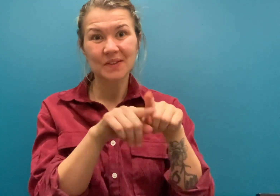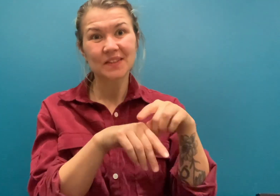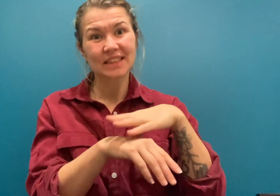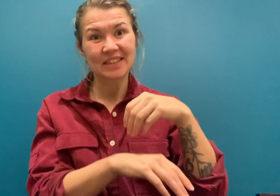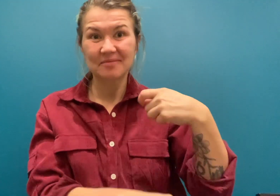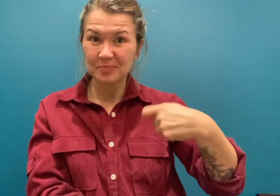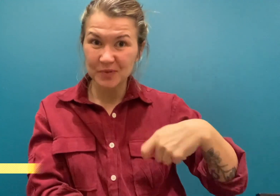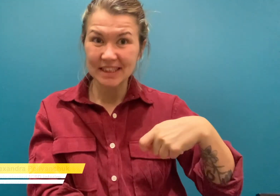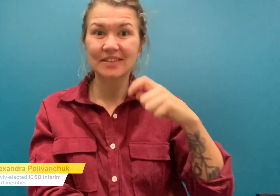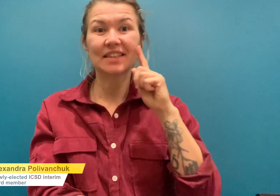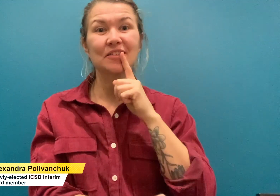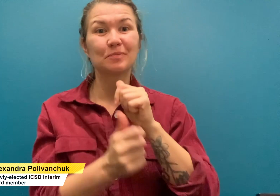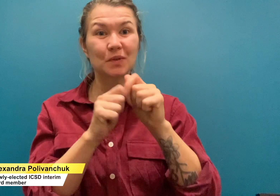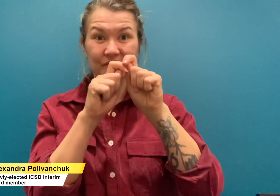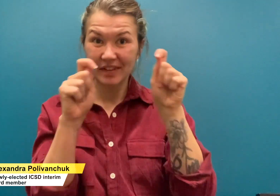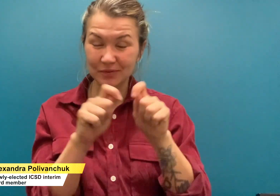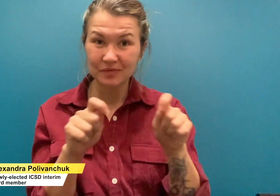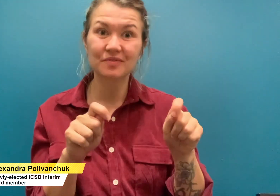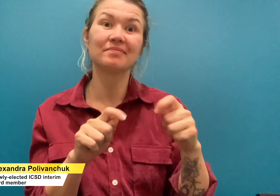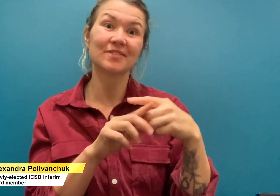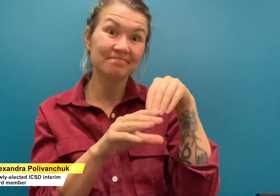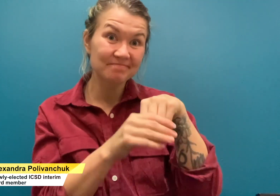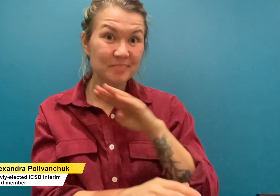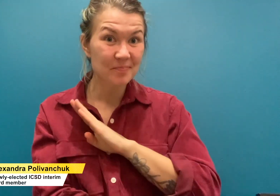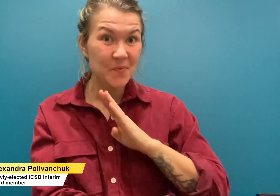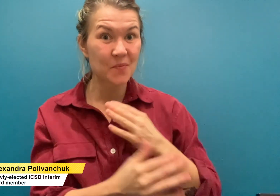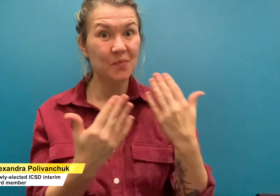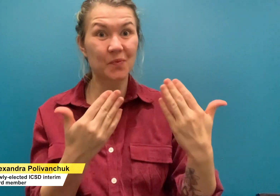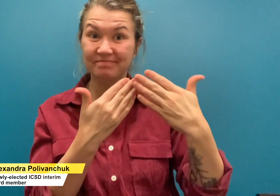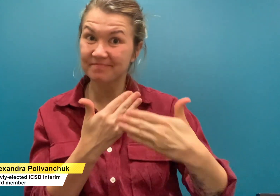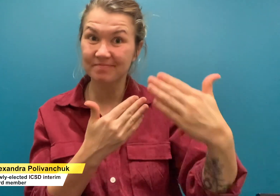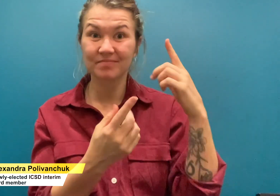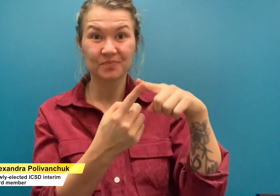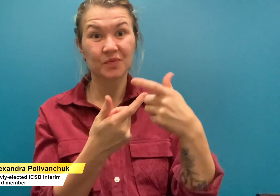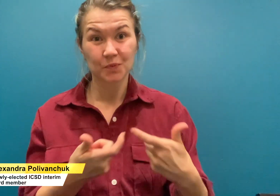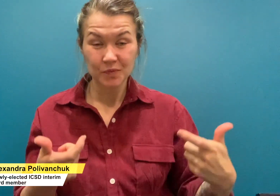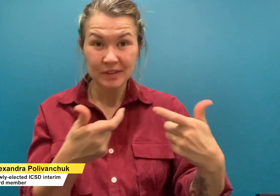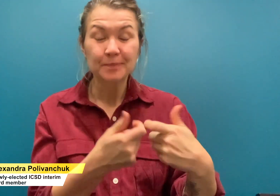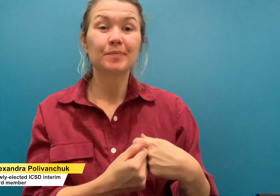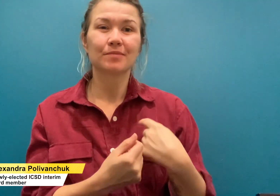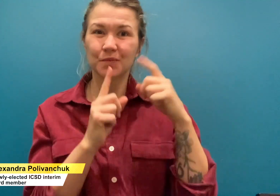I am also president of the Swedish Deaf Sports Federation and now on the ICSD board until the next ordinary ICSD Congress.